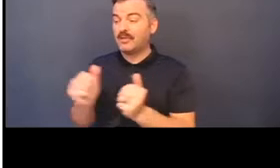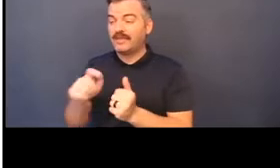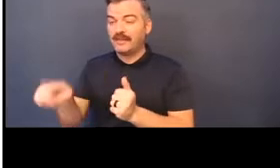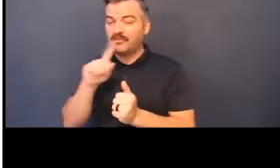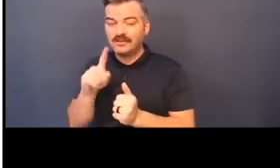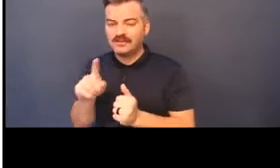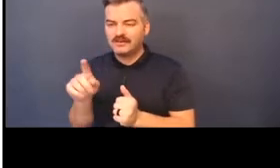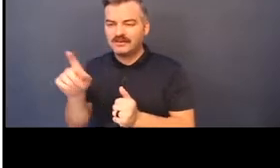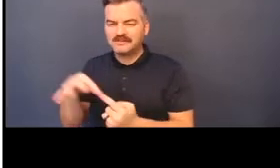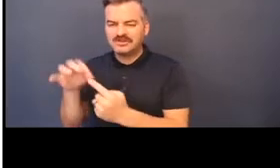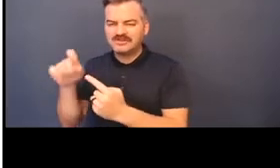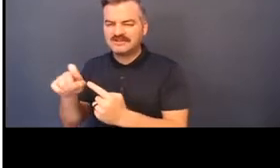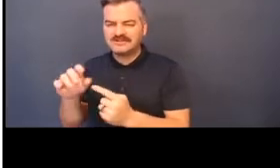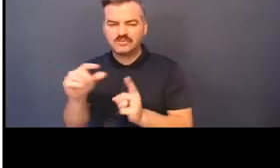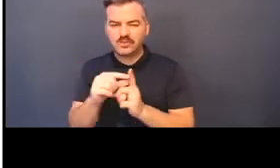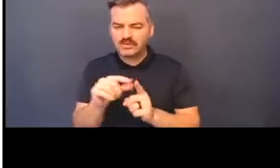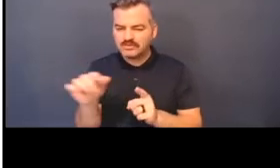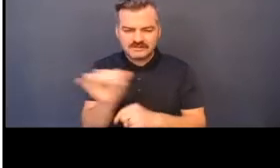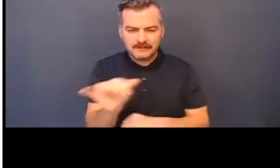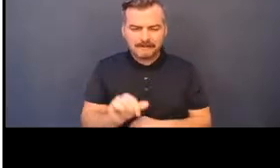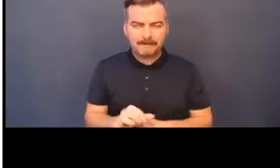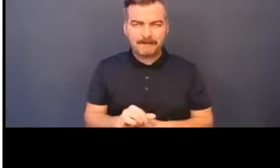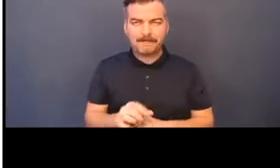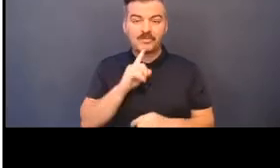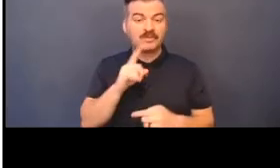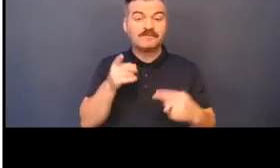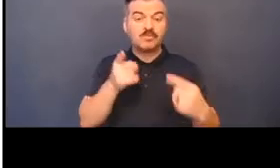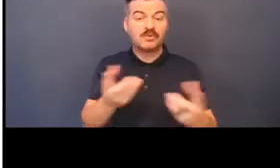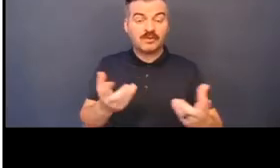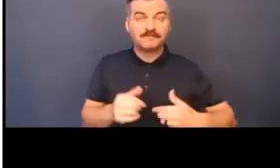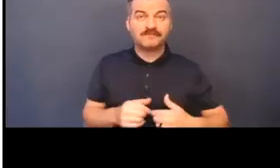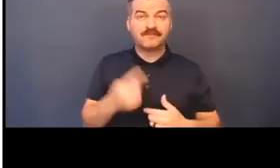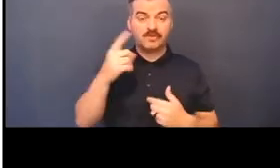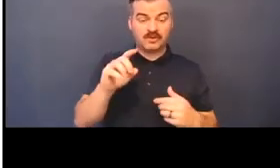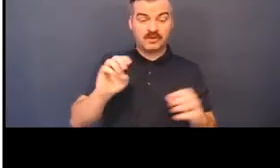15:36:33 So put simply in the context of emergency response disabled populations are misfits